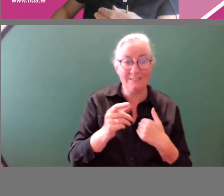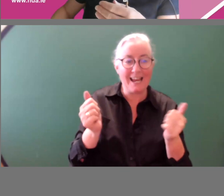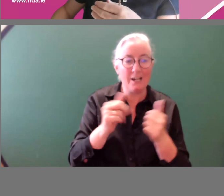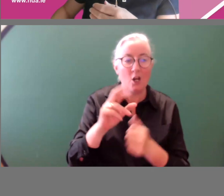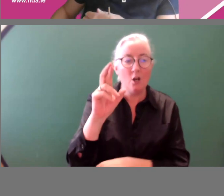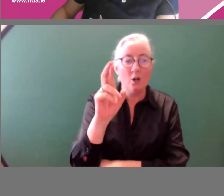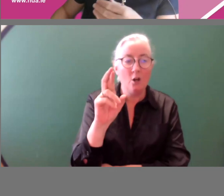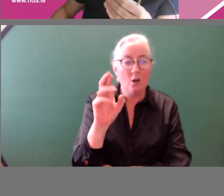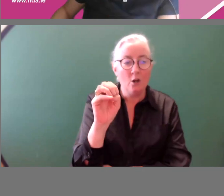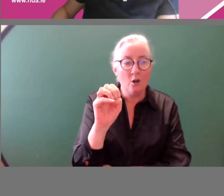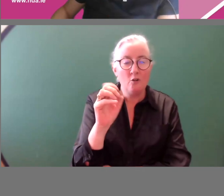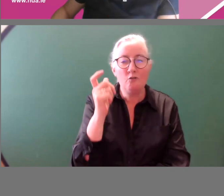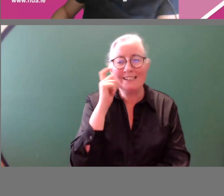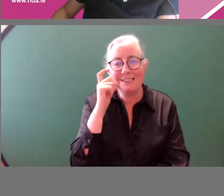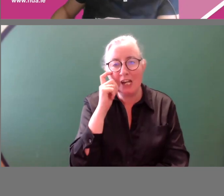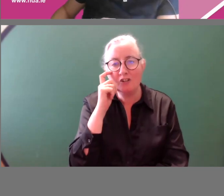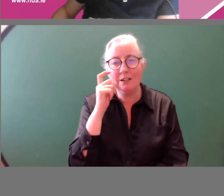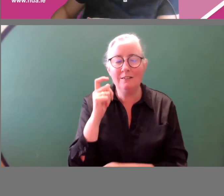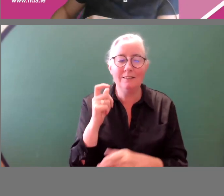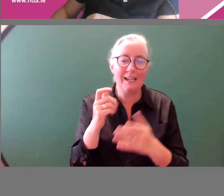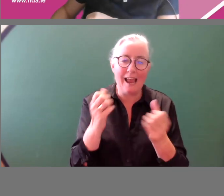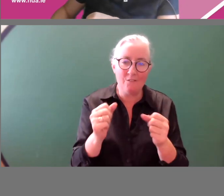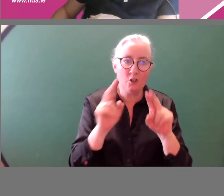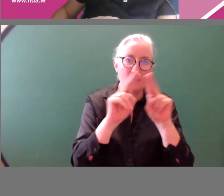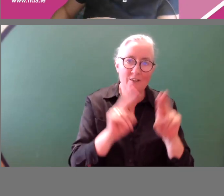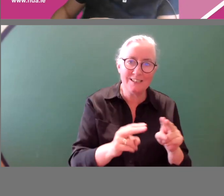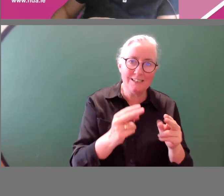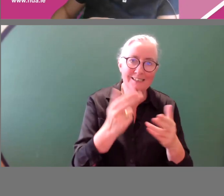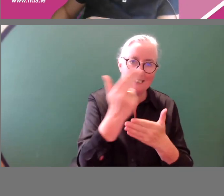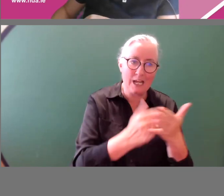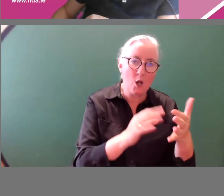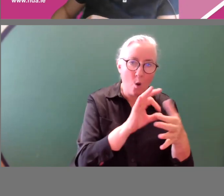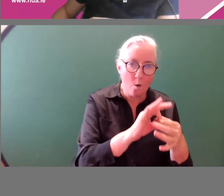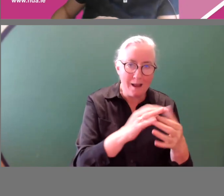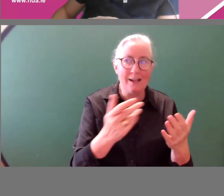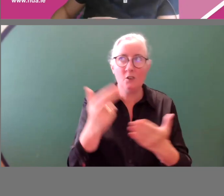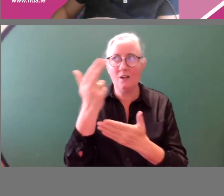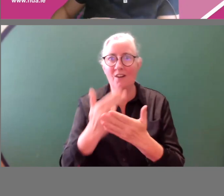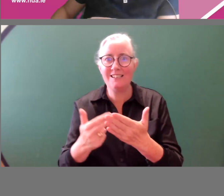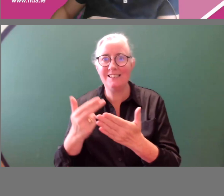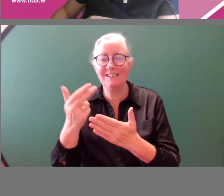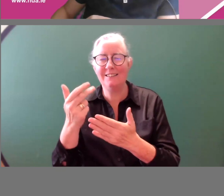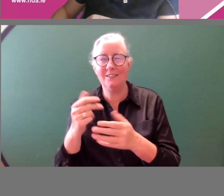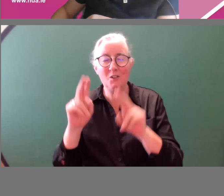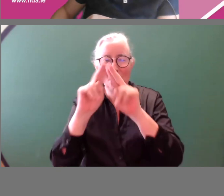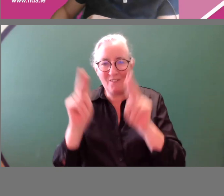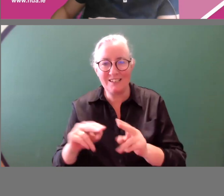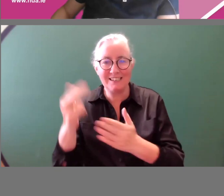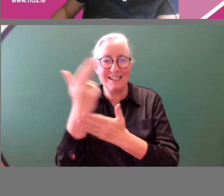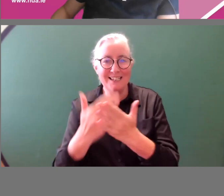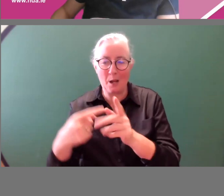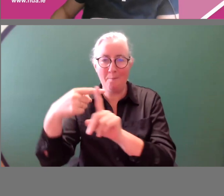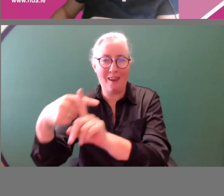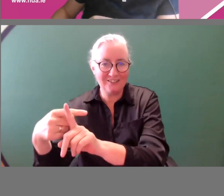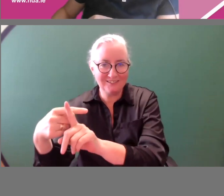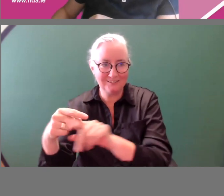have some Universal Design home and Universal Design home plus dwellings. This is just to say